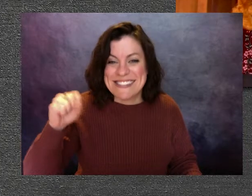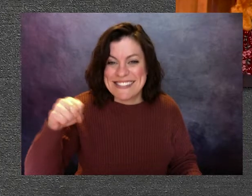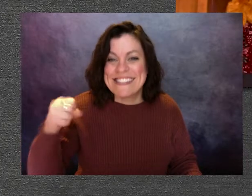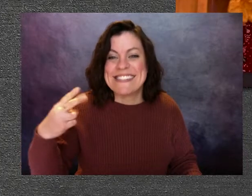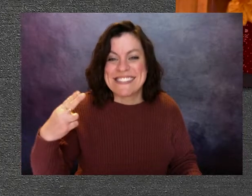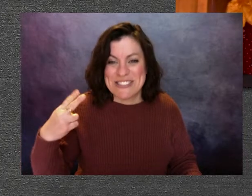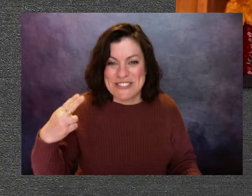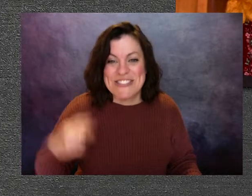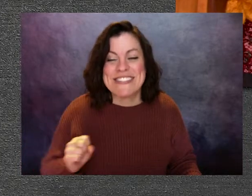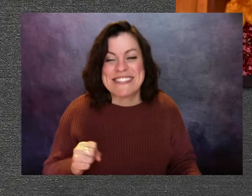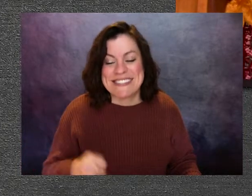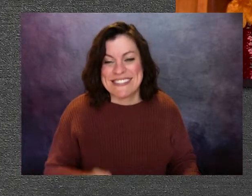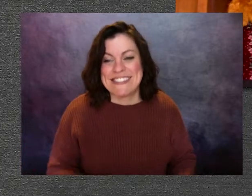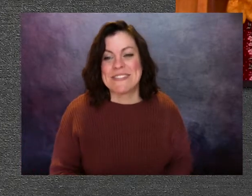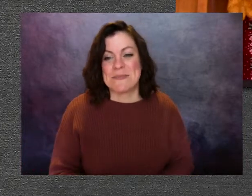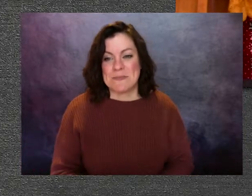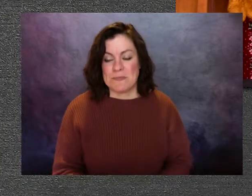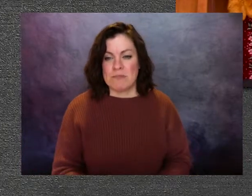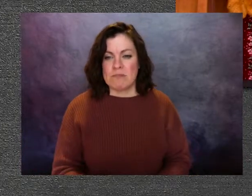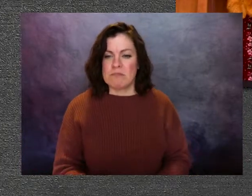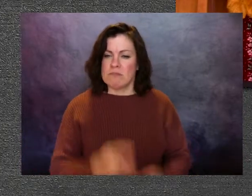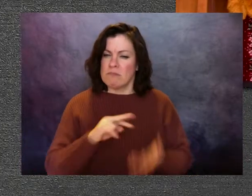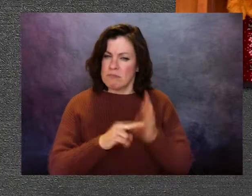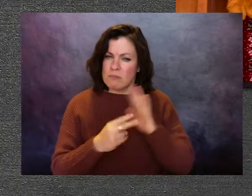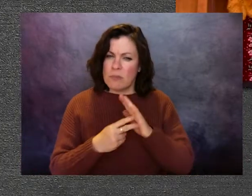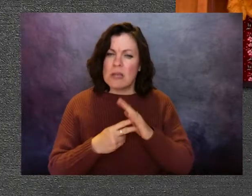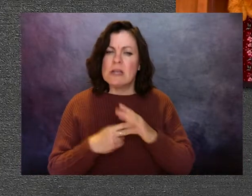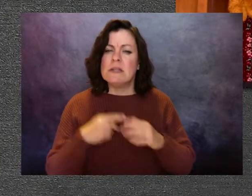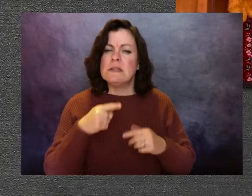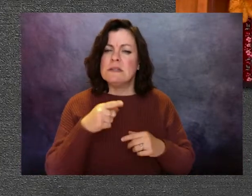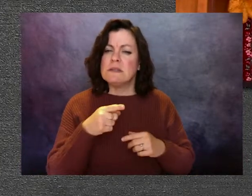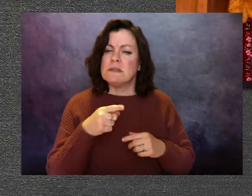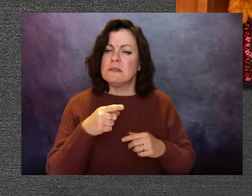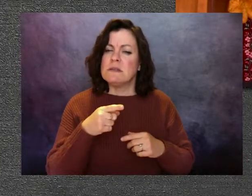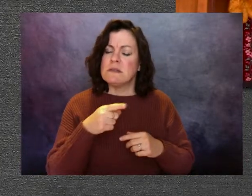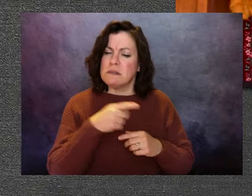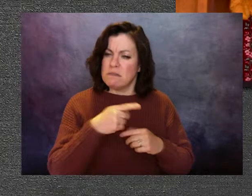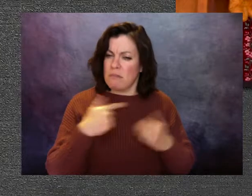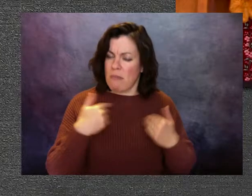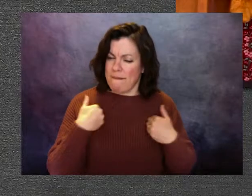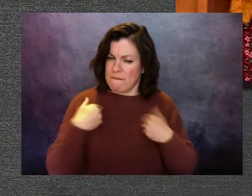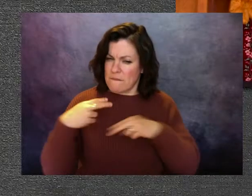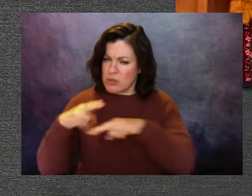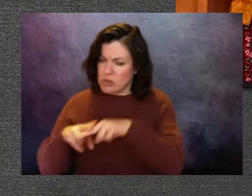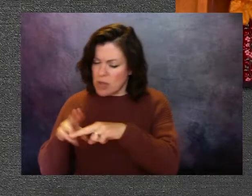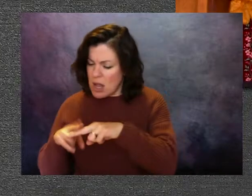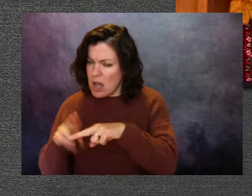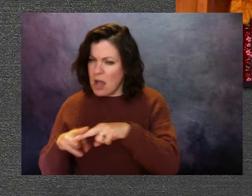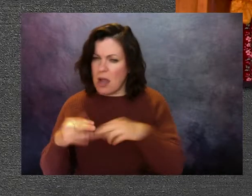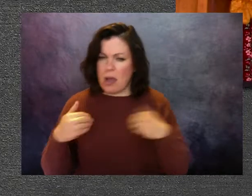Someone that's a community helper that has a chair, has scissors.